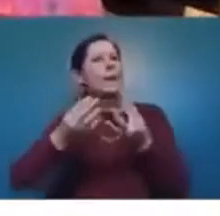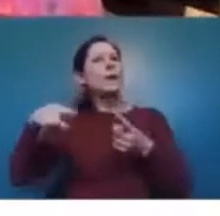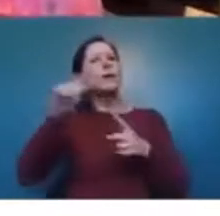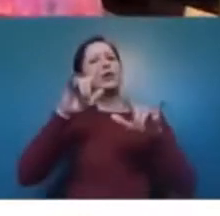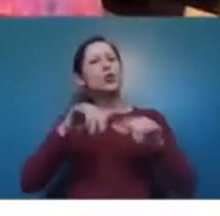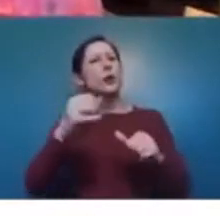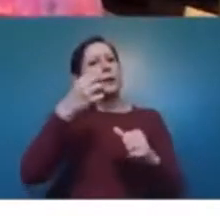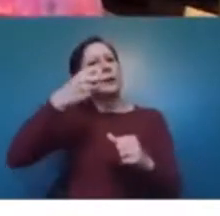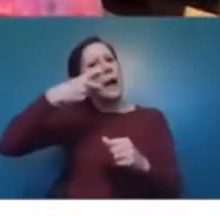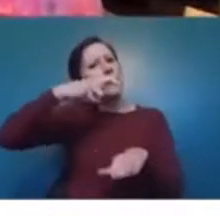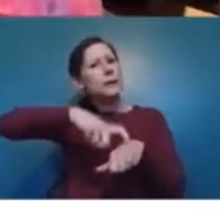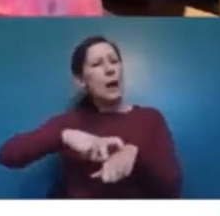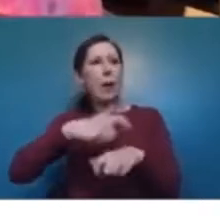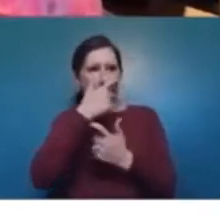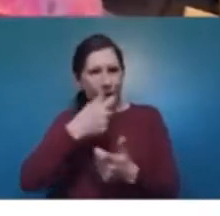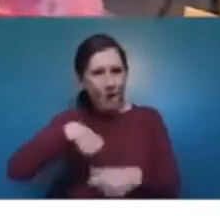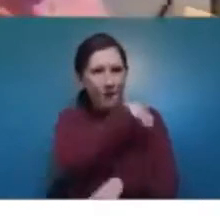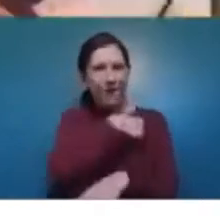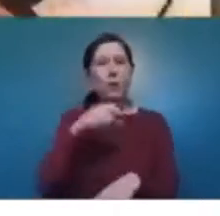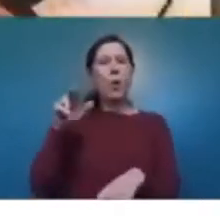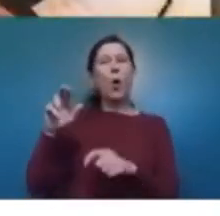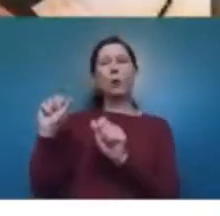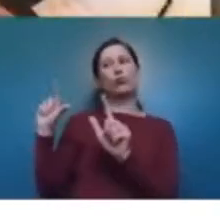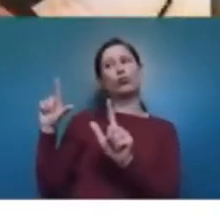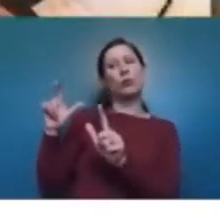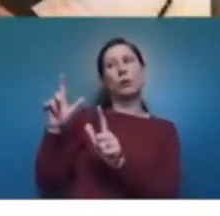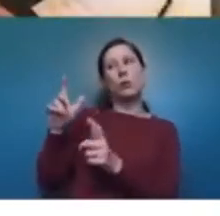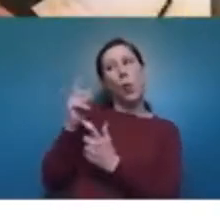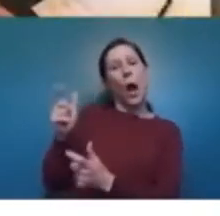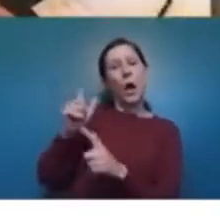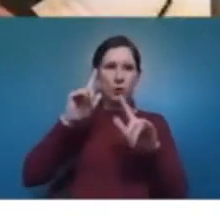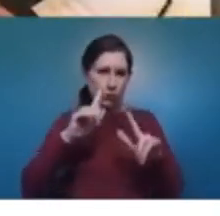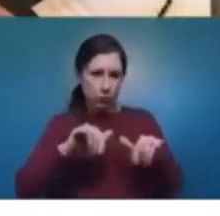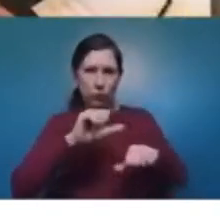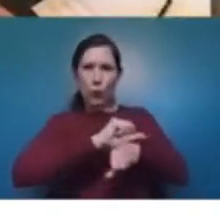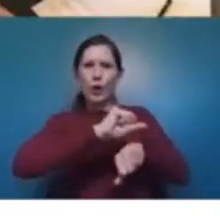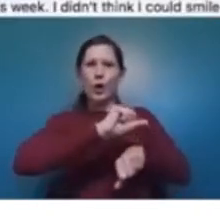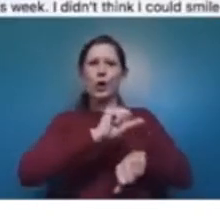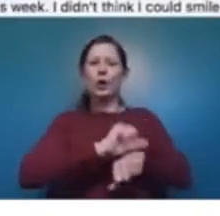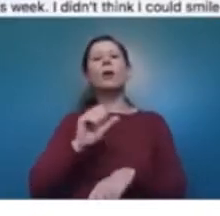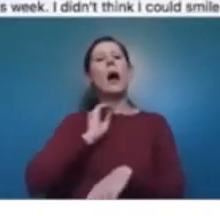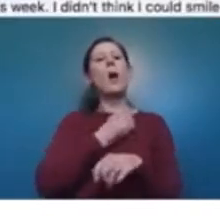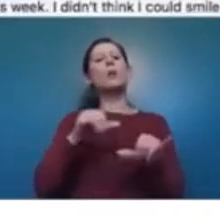and adults streaming us for a calming background while they work. The comments during these events as well as our standard